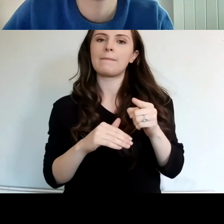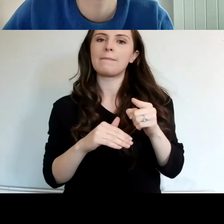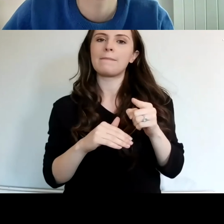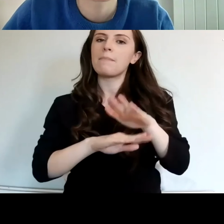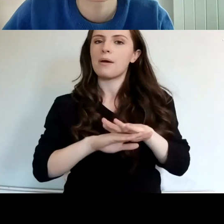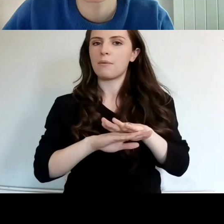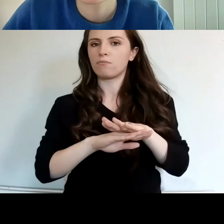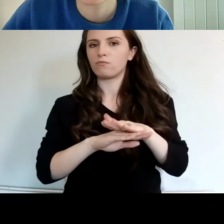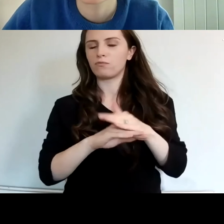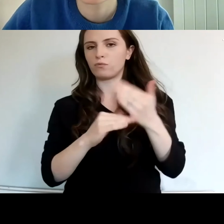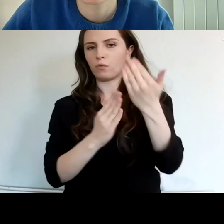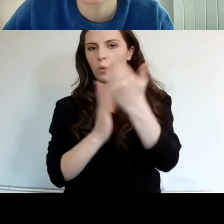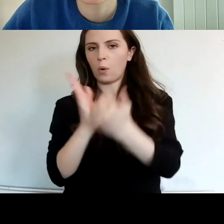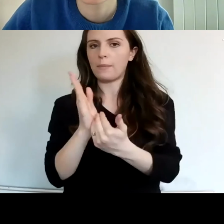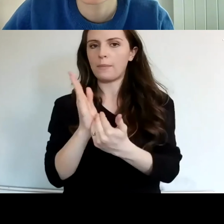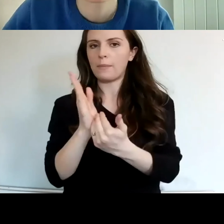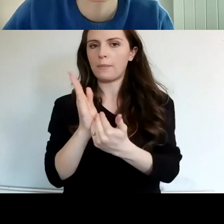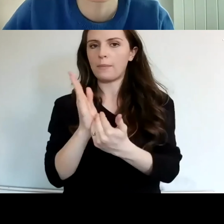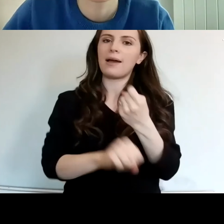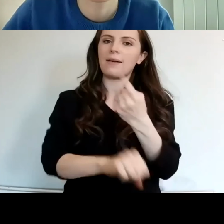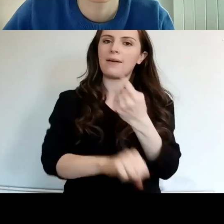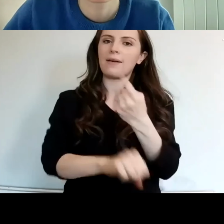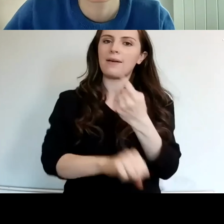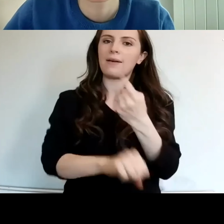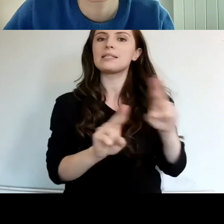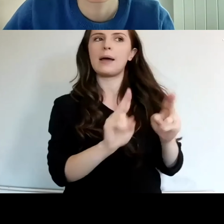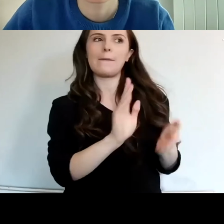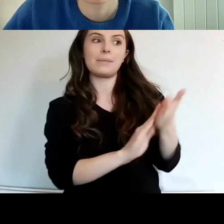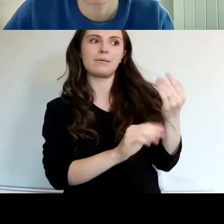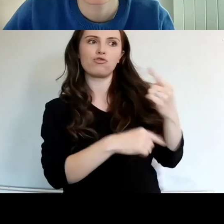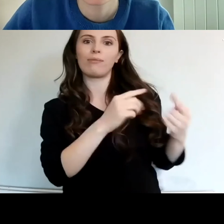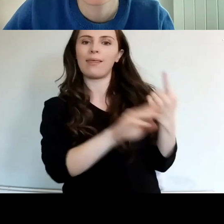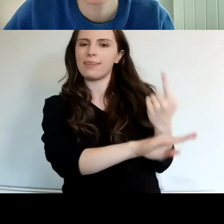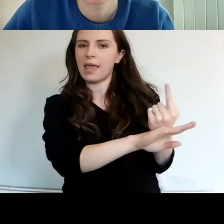It does not apply to existing buildings unless they are being altered or refurbished